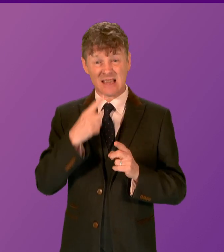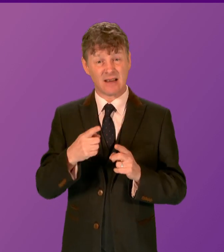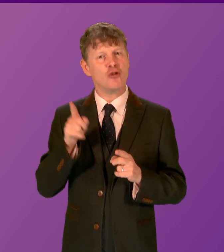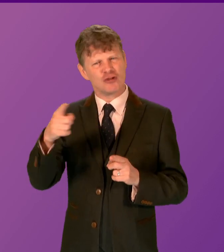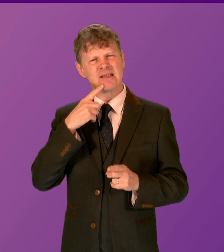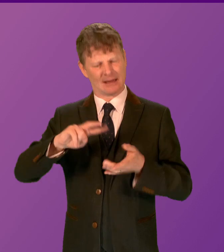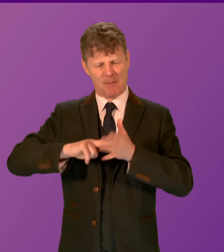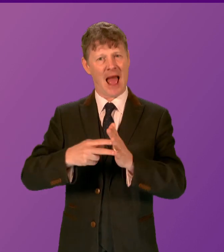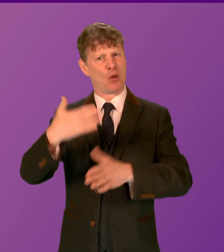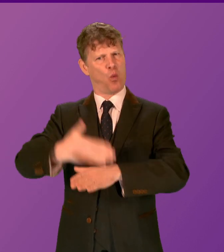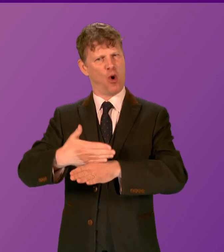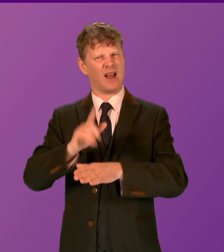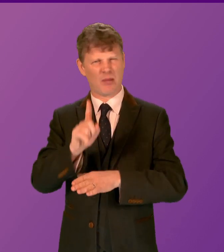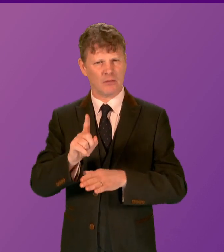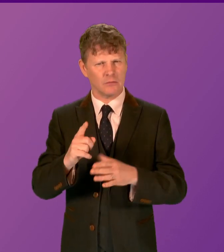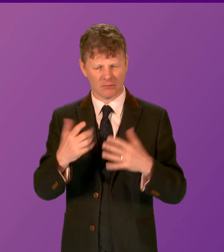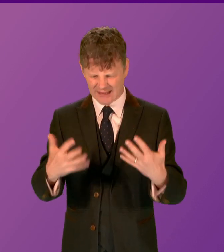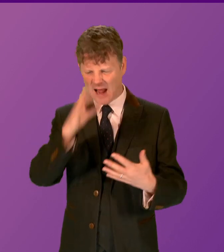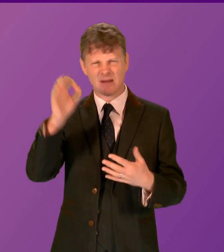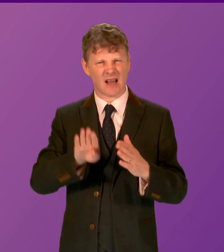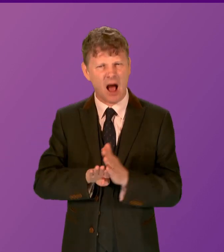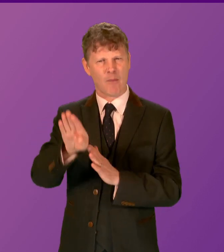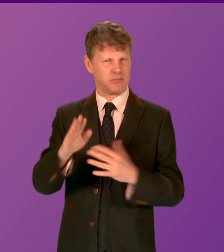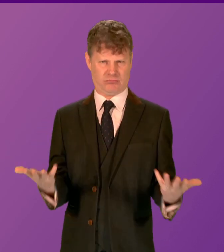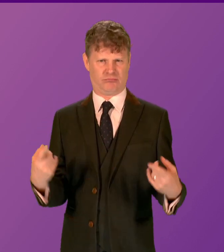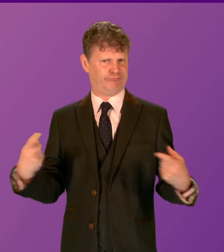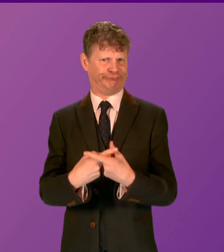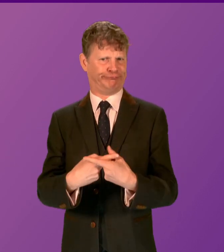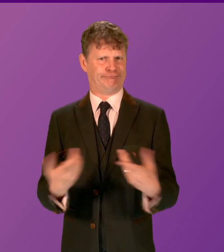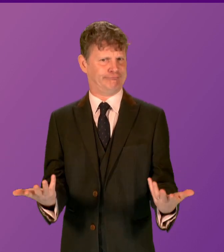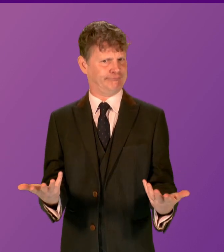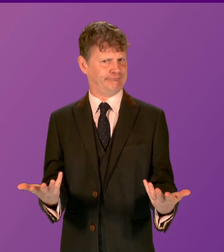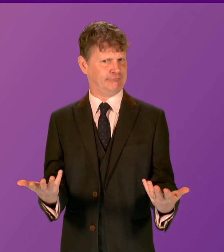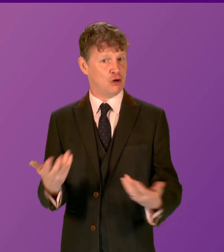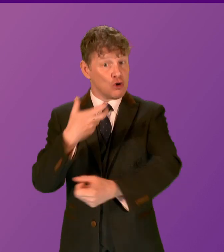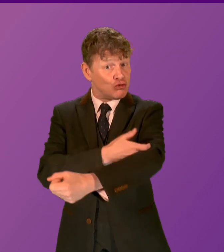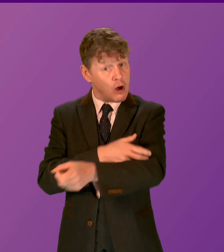It is absolutely not. The number of drug deaths in Scotland has consistently been the highest across Europe,